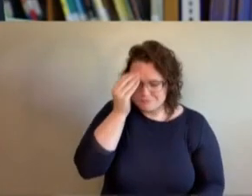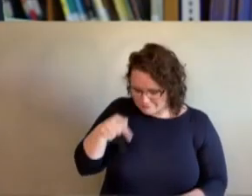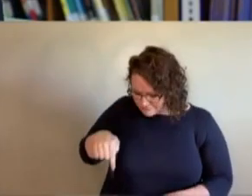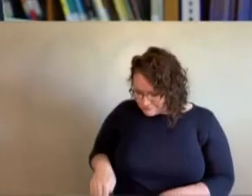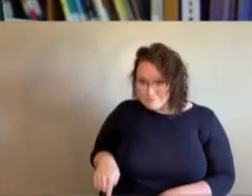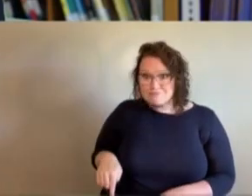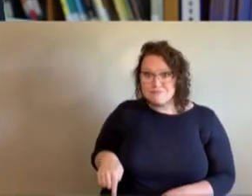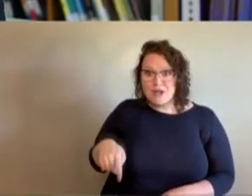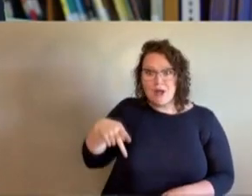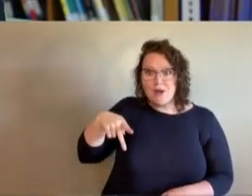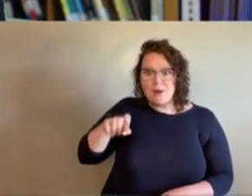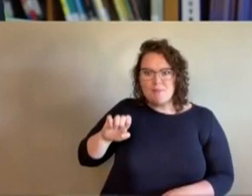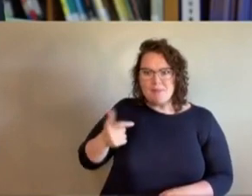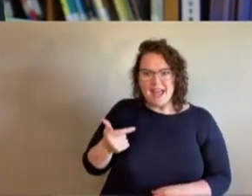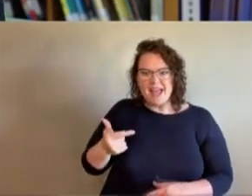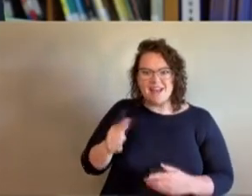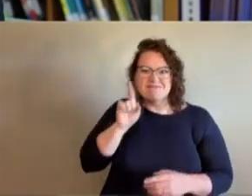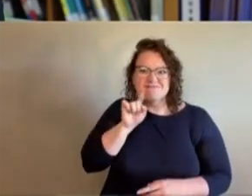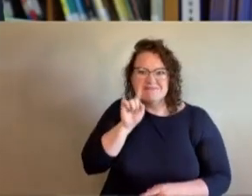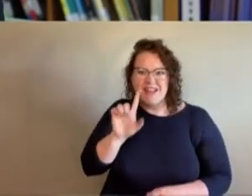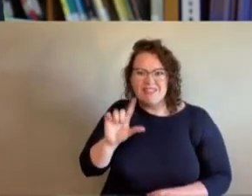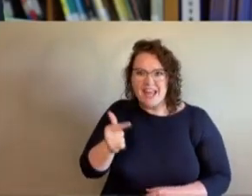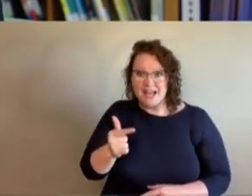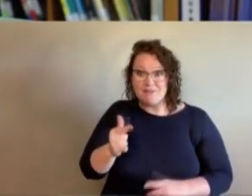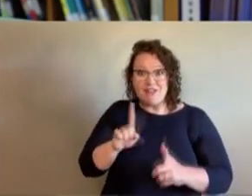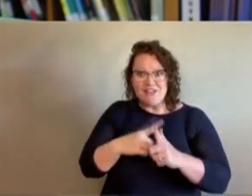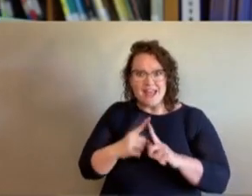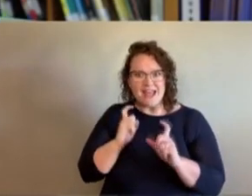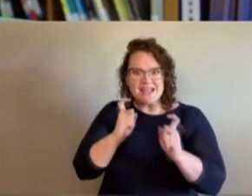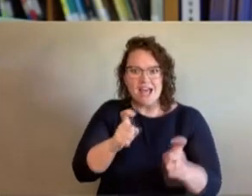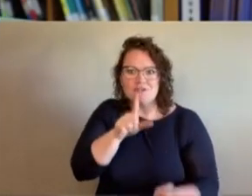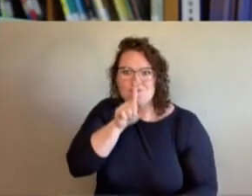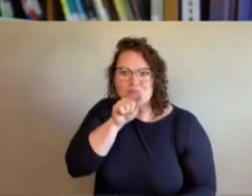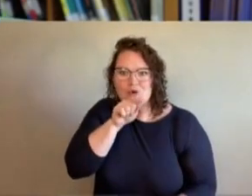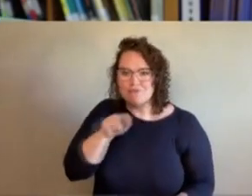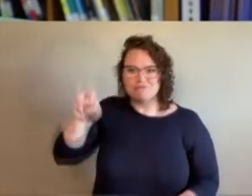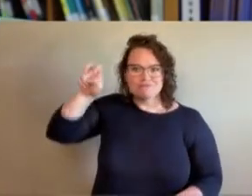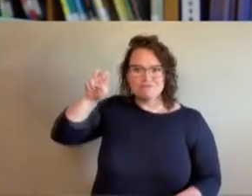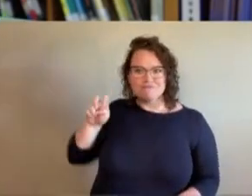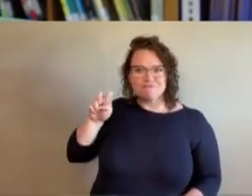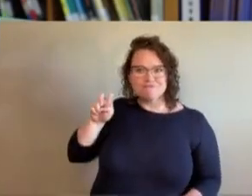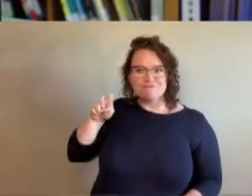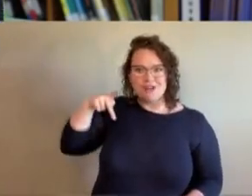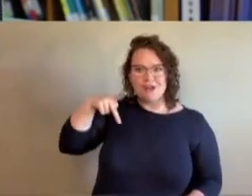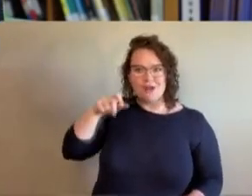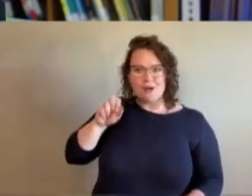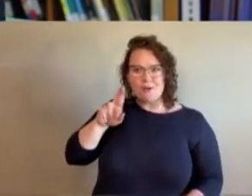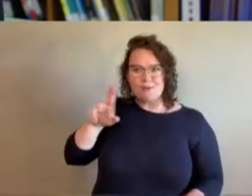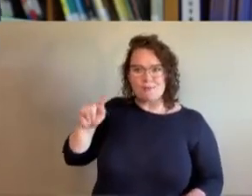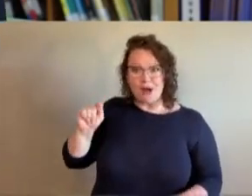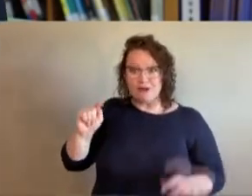born with one eye and only one leg, but they fixed him right up with a patch and a peg.